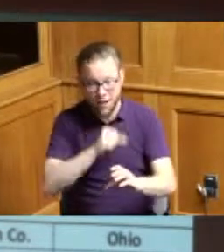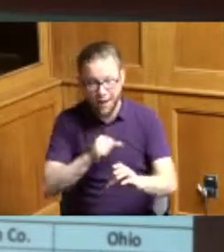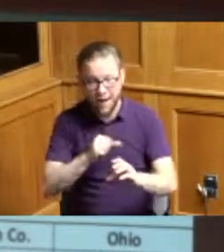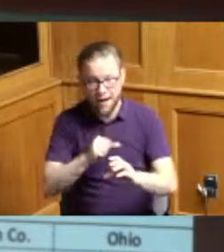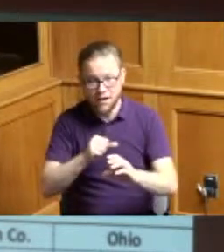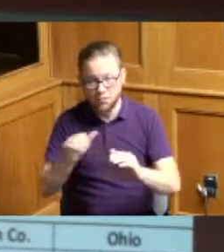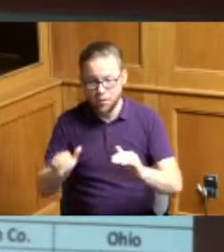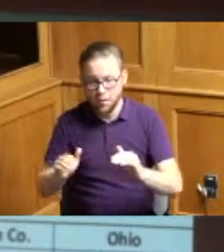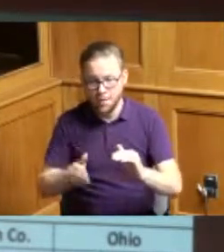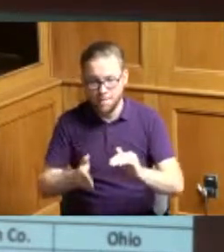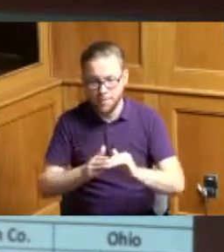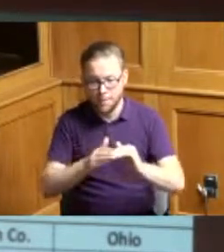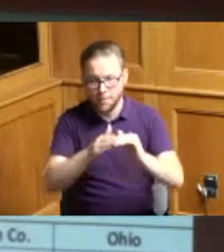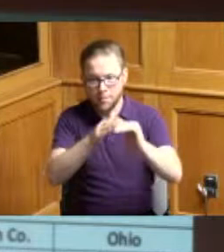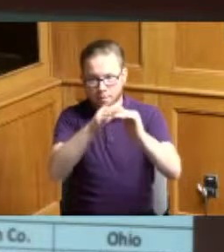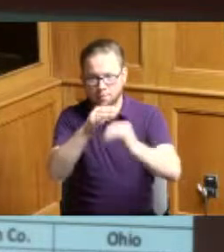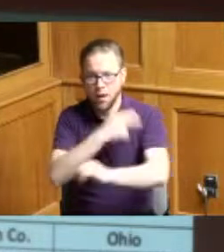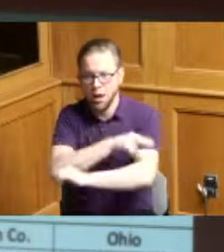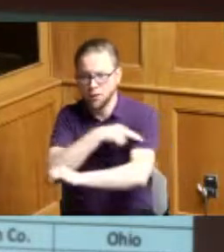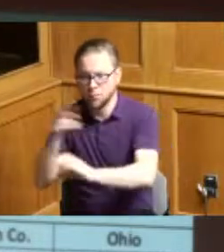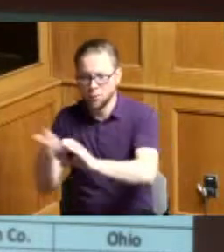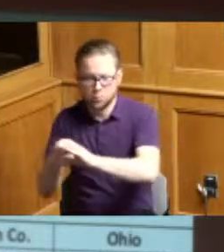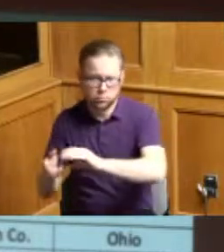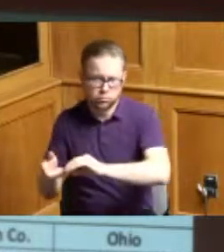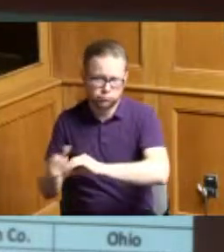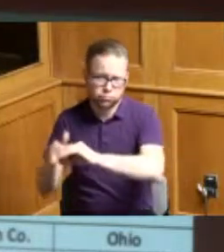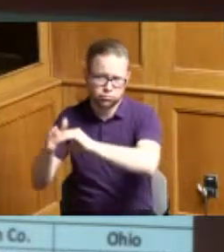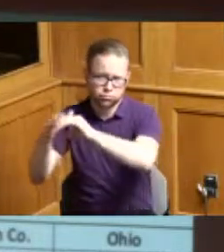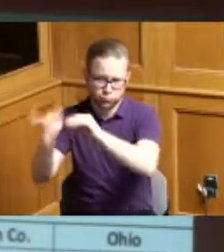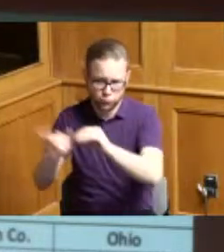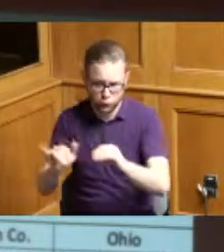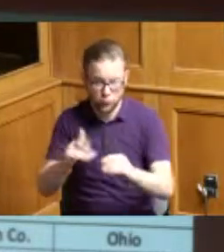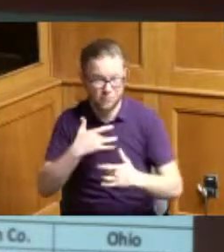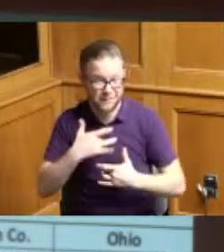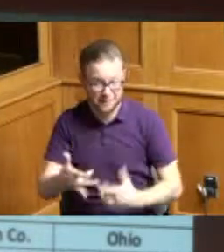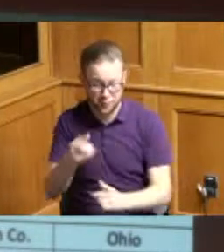the most significant increase for those over the age of 80. so that's fairly similar to what we've